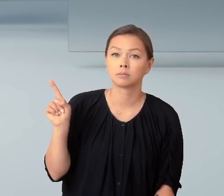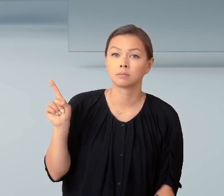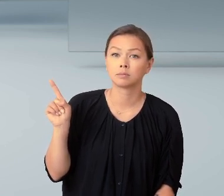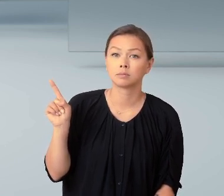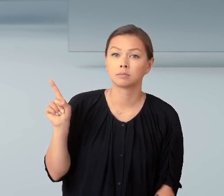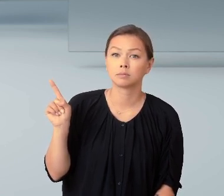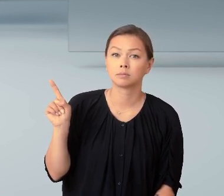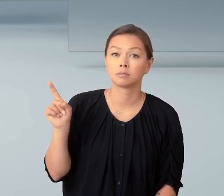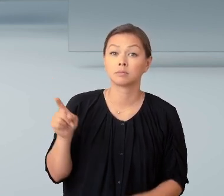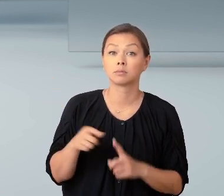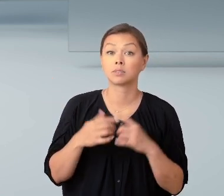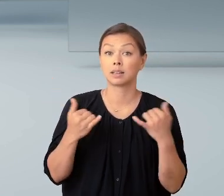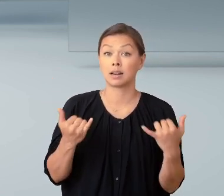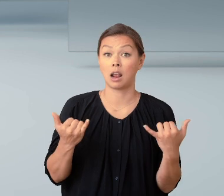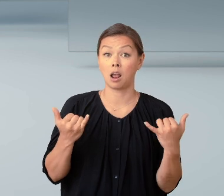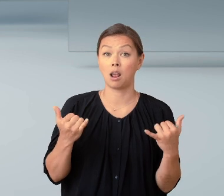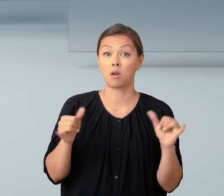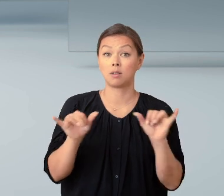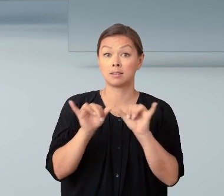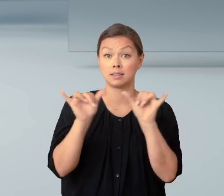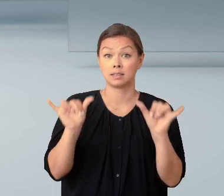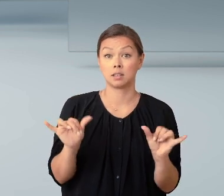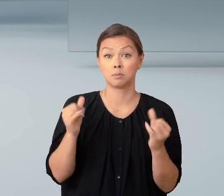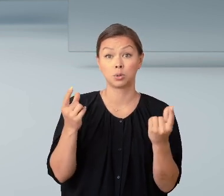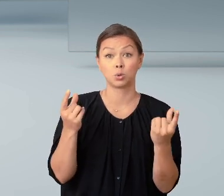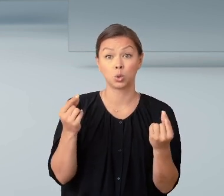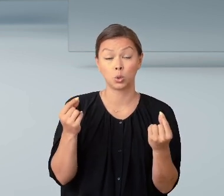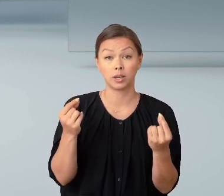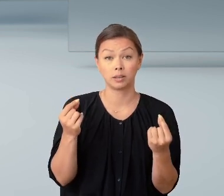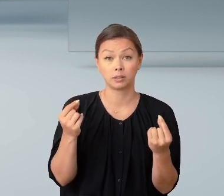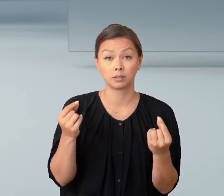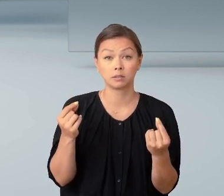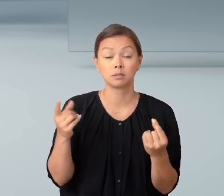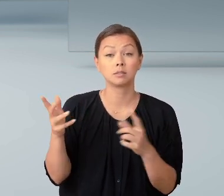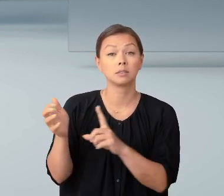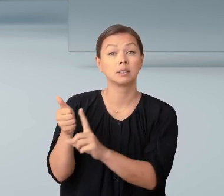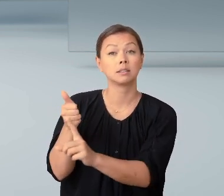What the system is doing now is actually